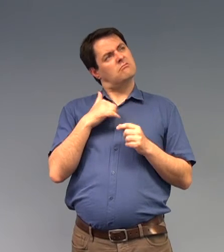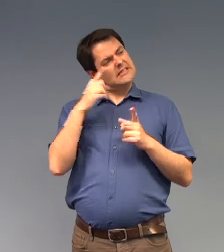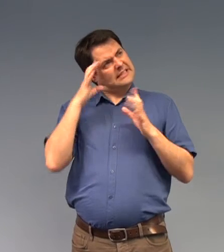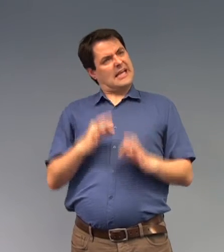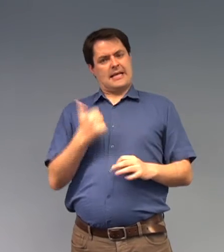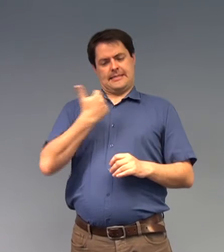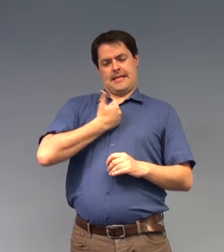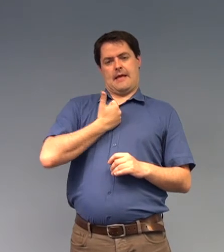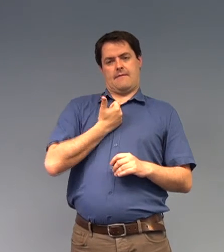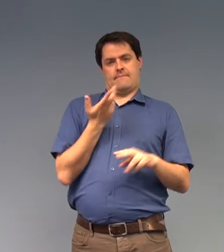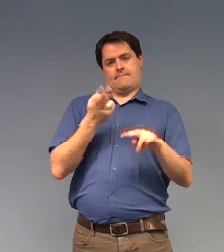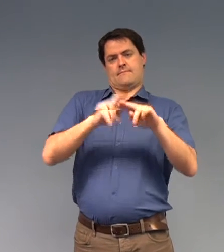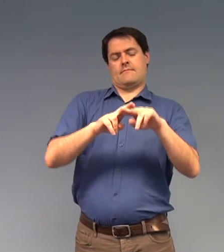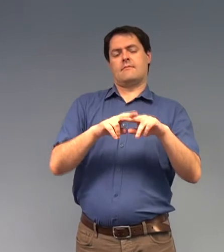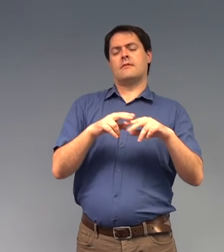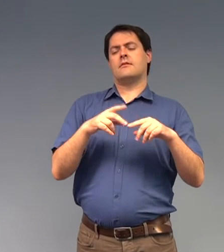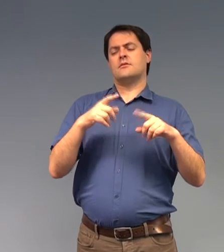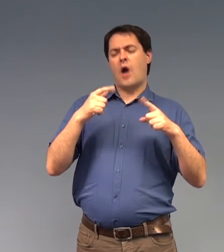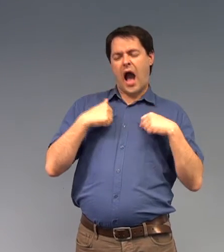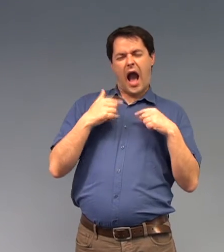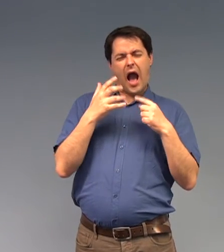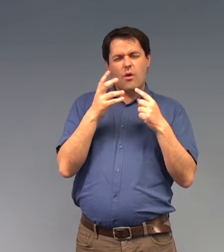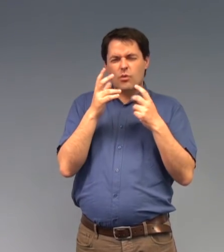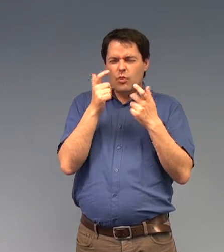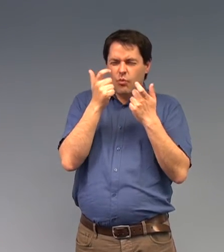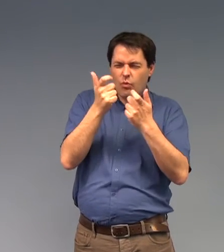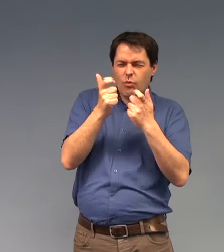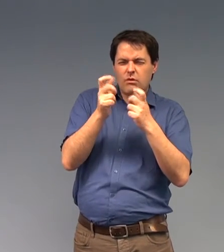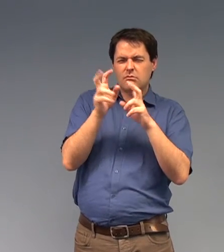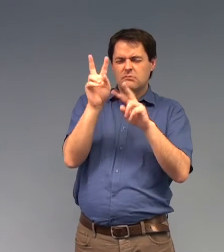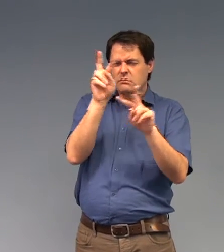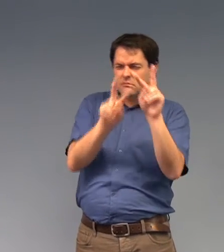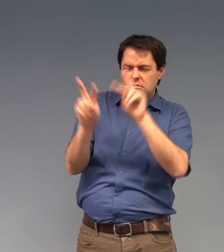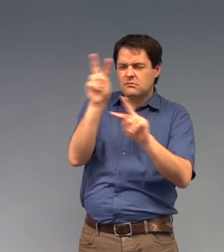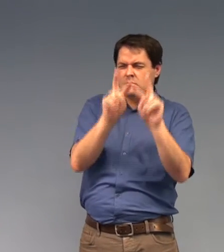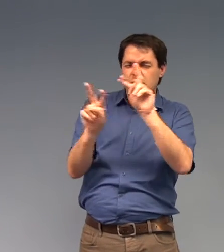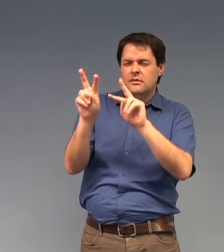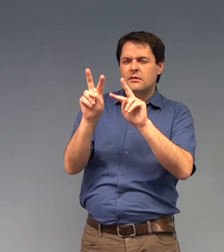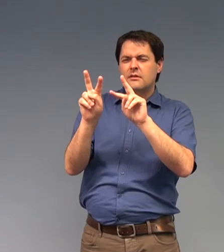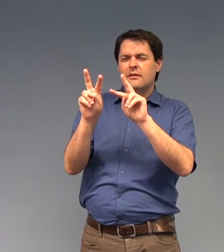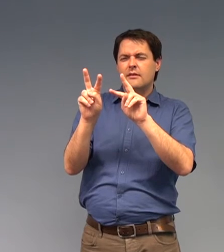makes a decision to enrich or impoverish the target language.